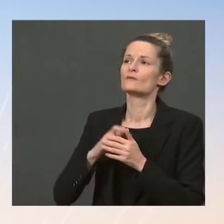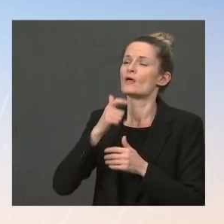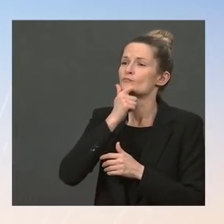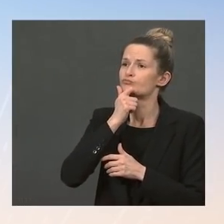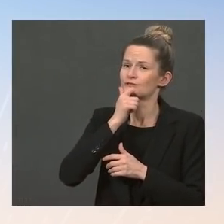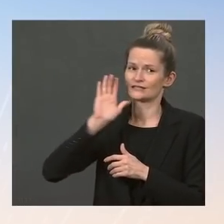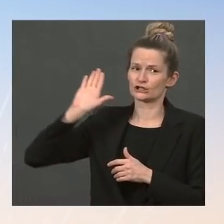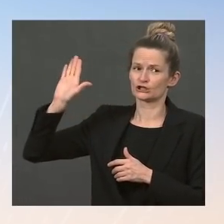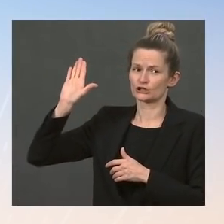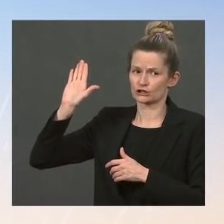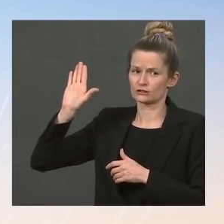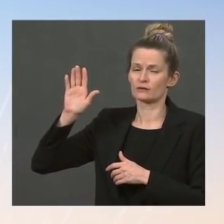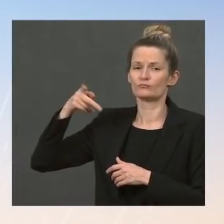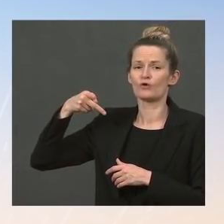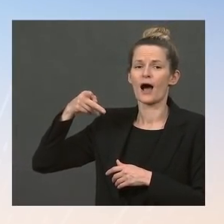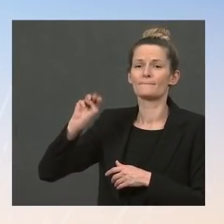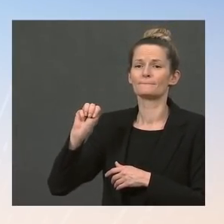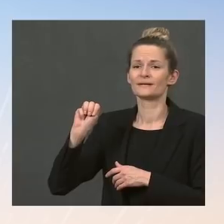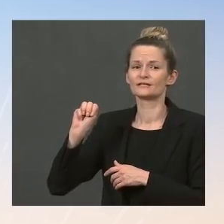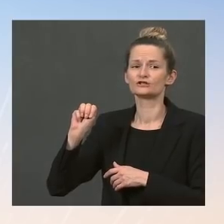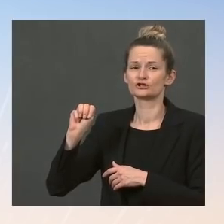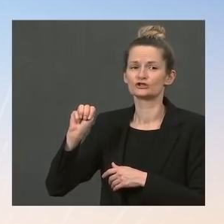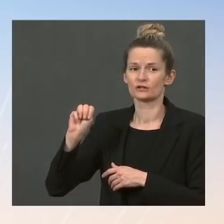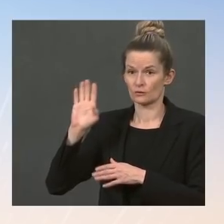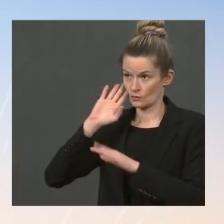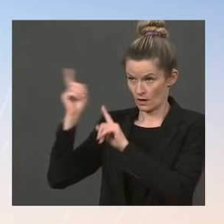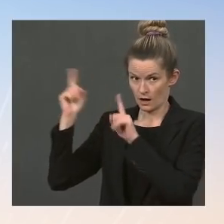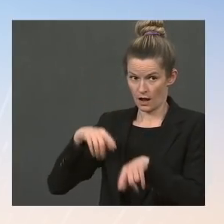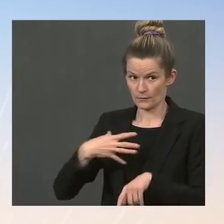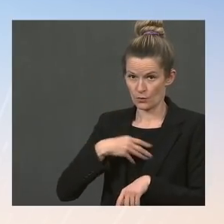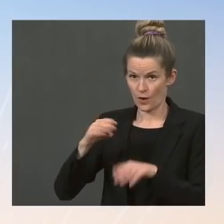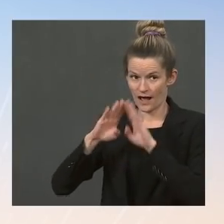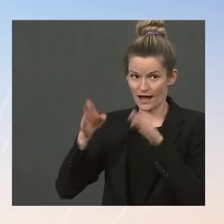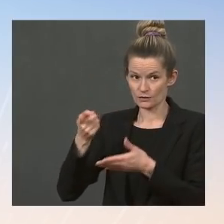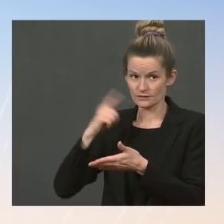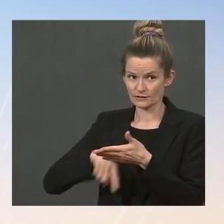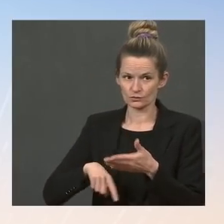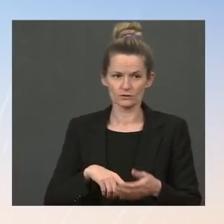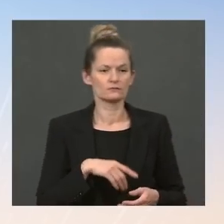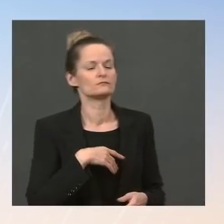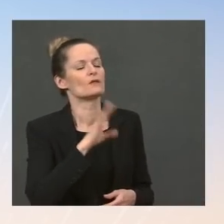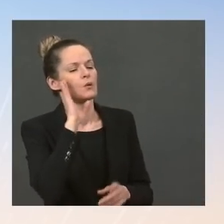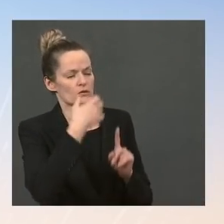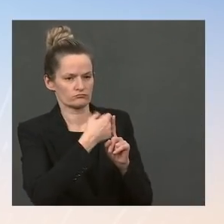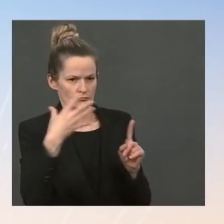Can you confirm that and offer any details about that? Ms. Psaki: I promise you tomorrow I will have more final details about next week,